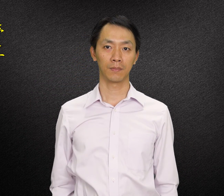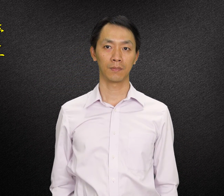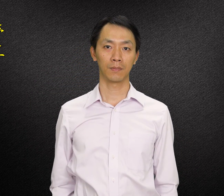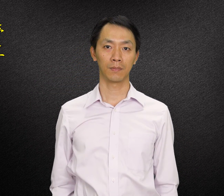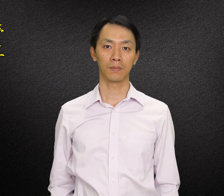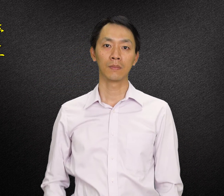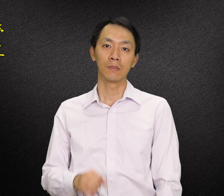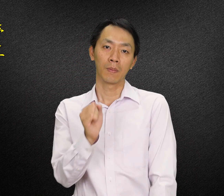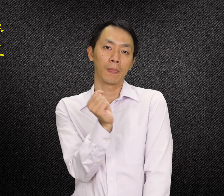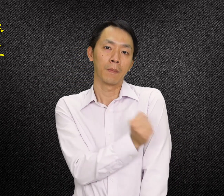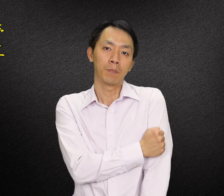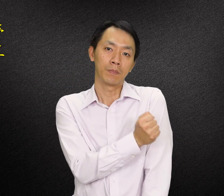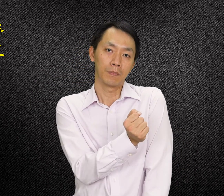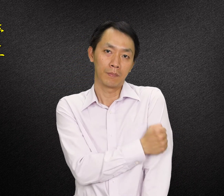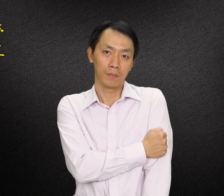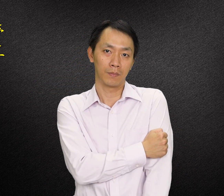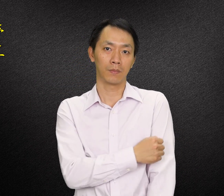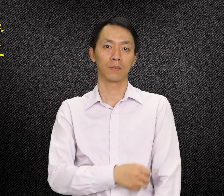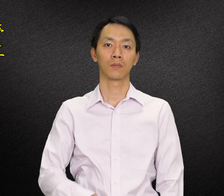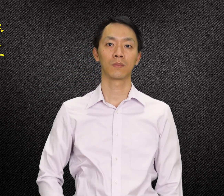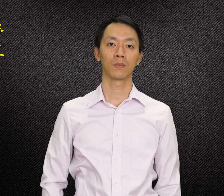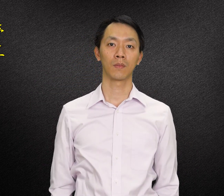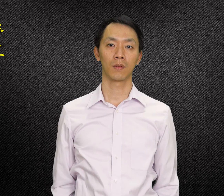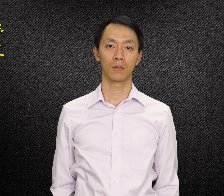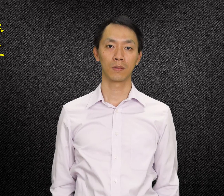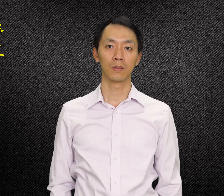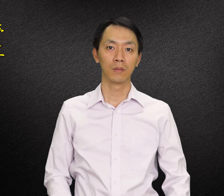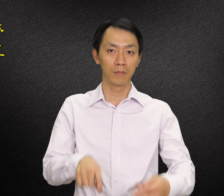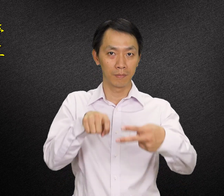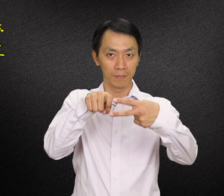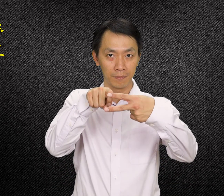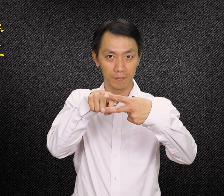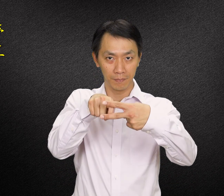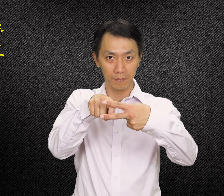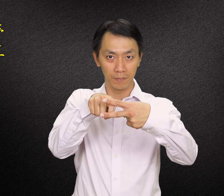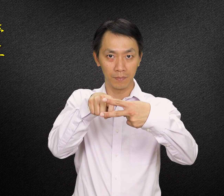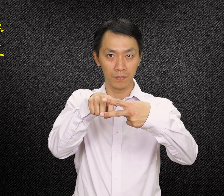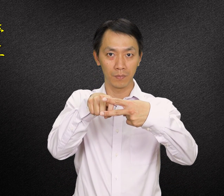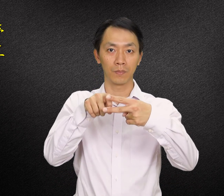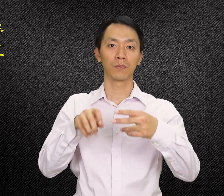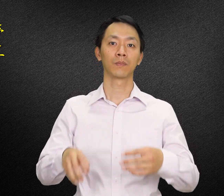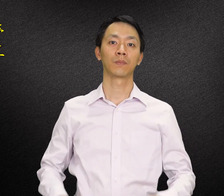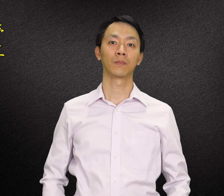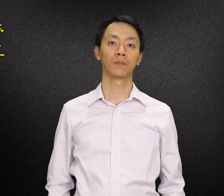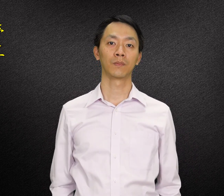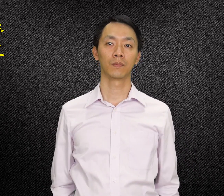labor